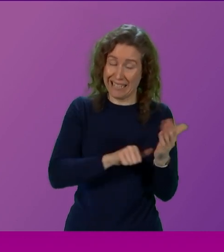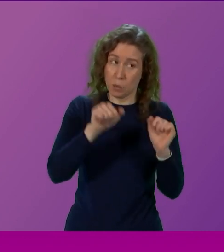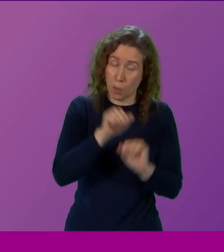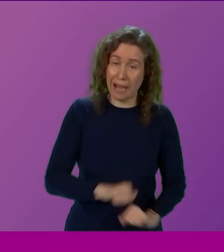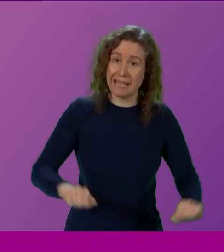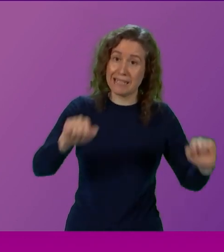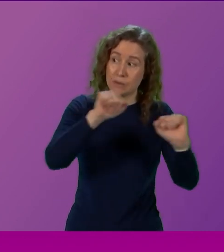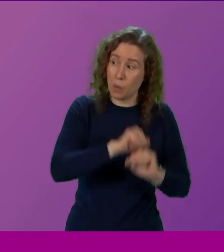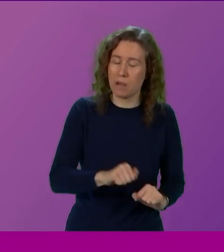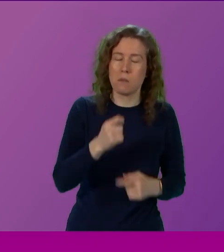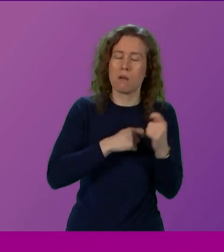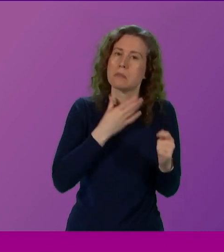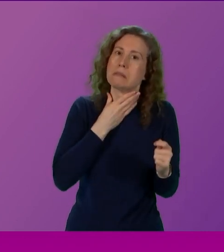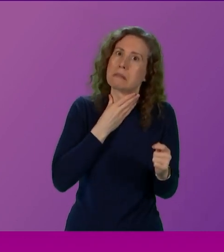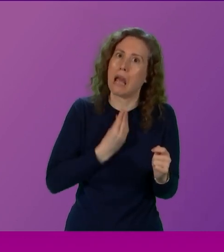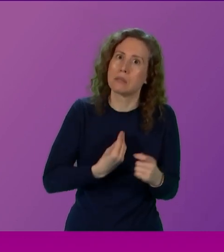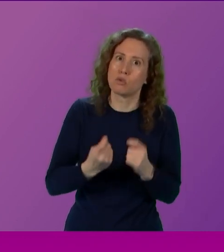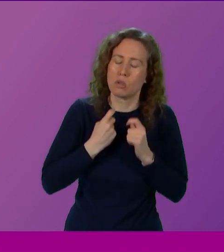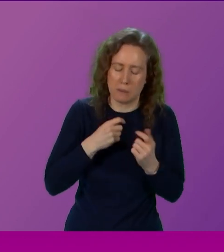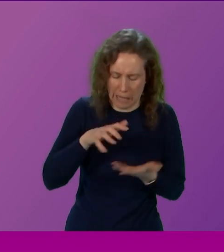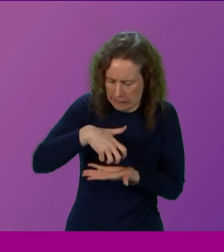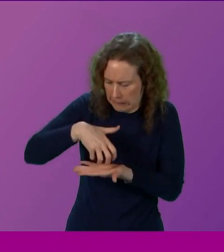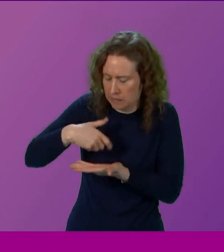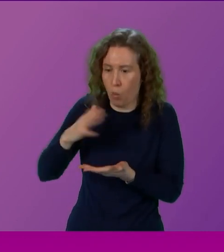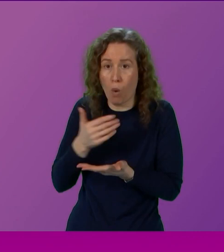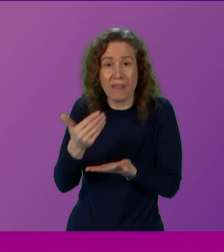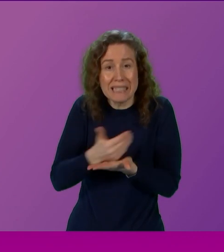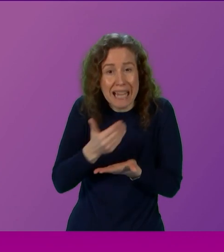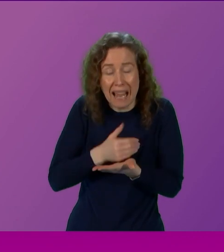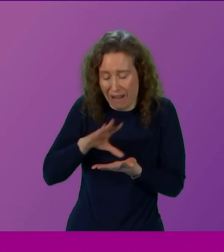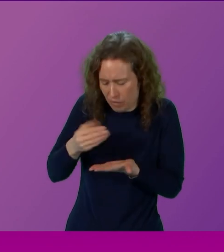who are so desperate for treatment that they are scraping together their savings to go private.